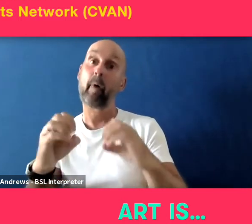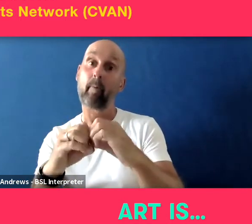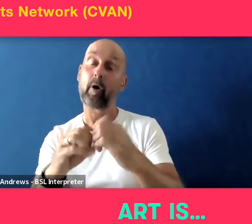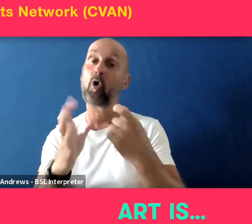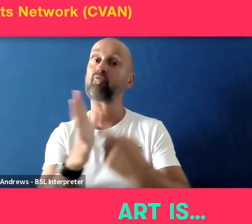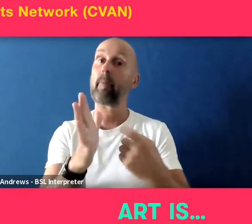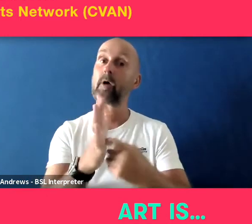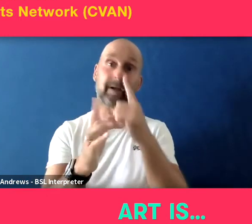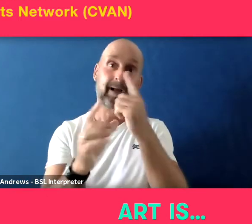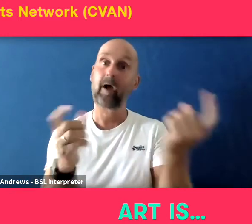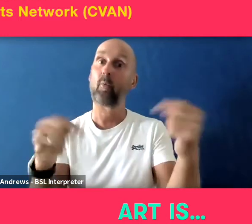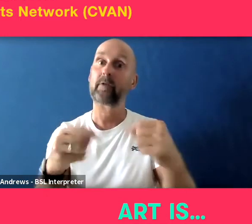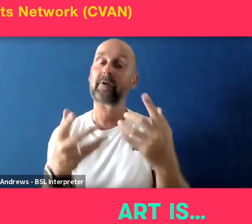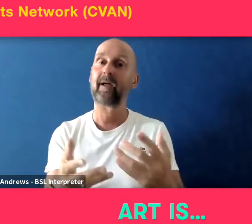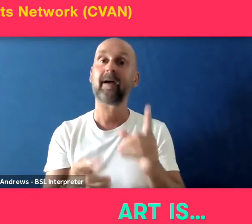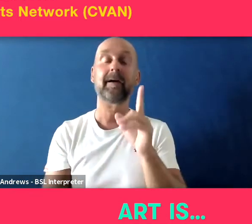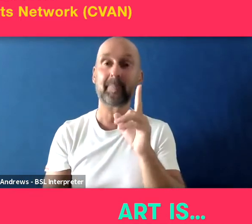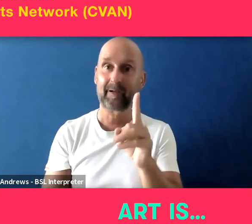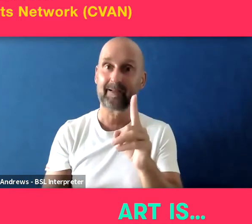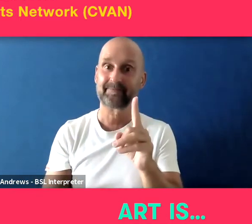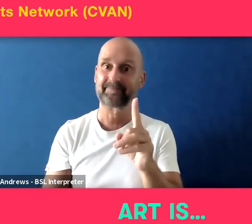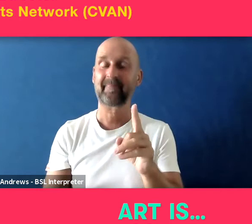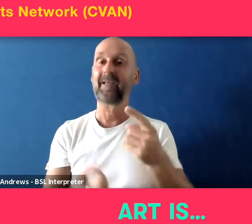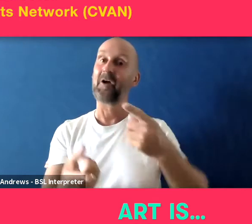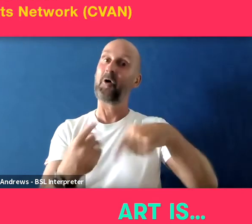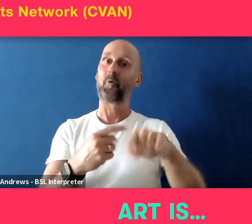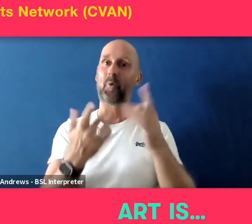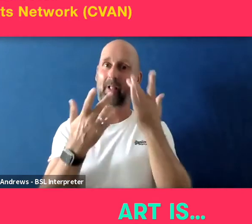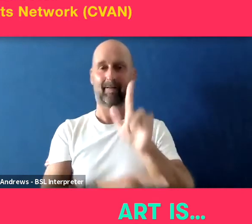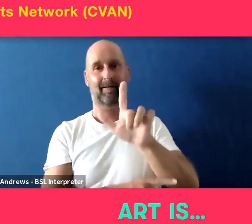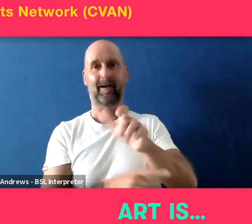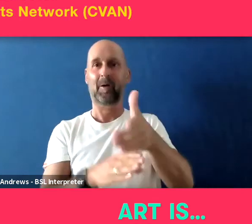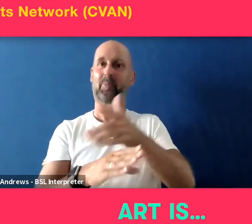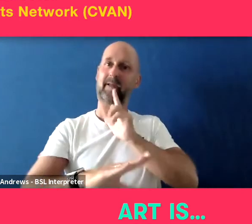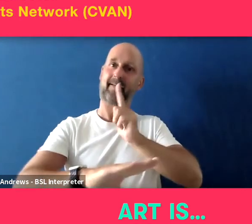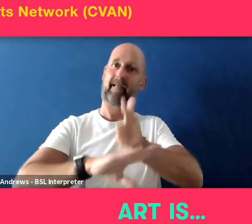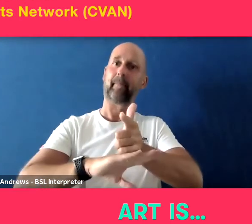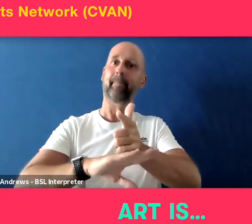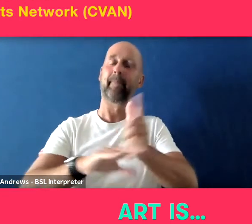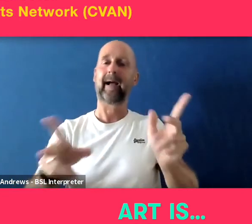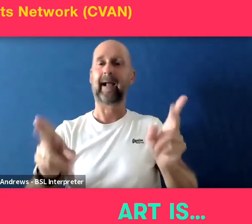in the end he has, we are going to play a prerecorded film of his contribution.